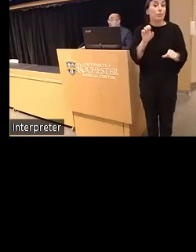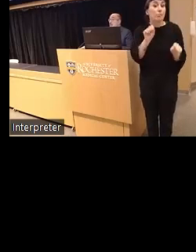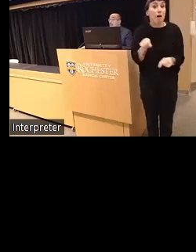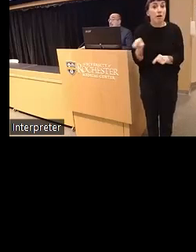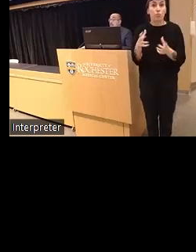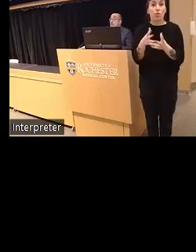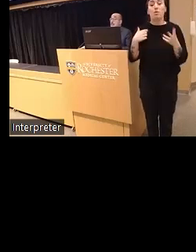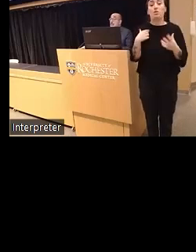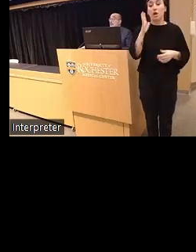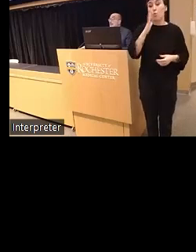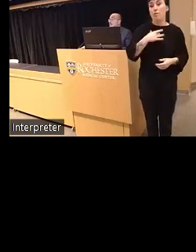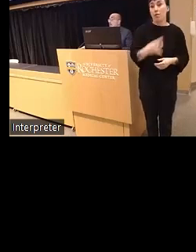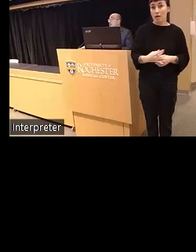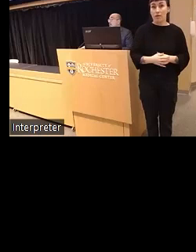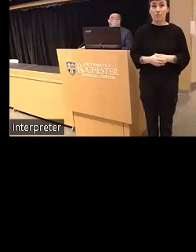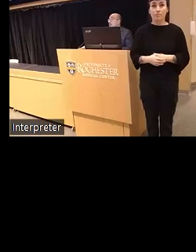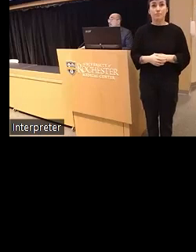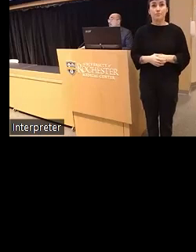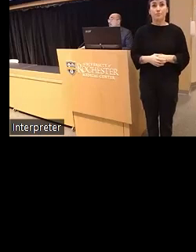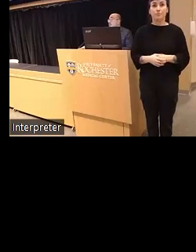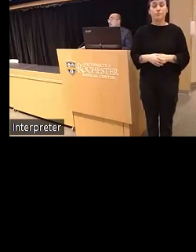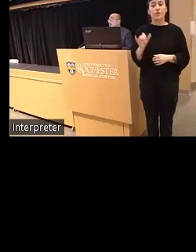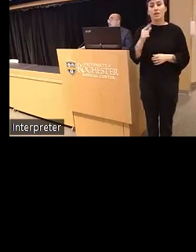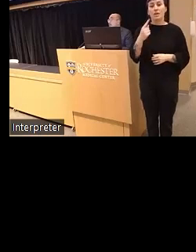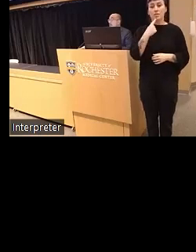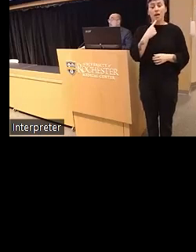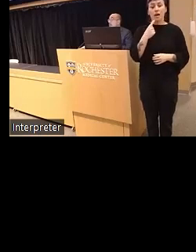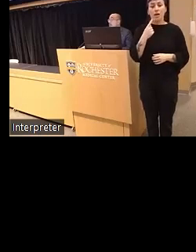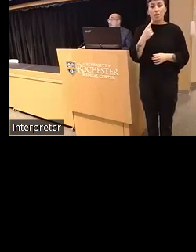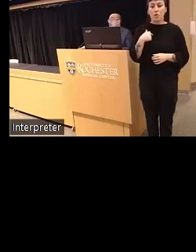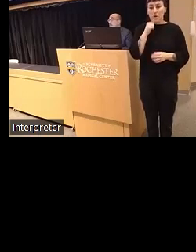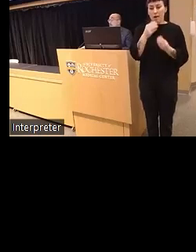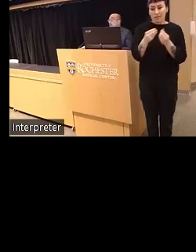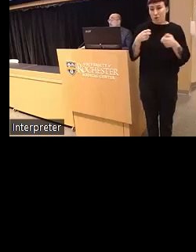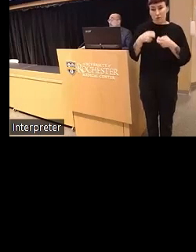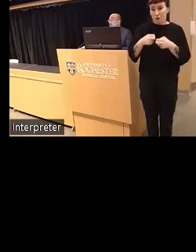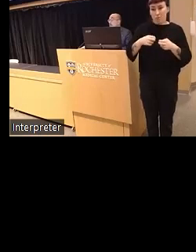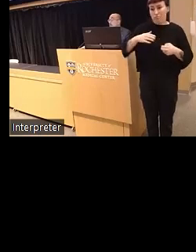much as I would like um uh you know so like I said we haven't solved the problem either you know um